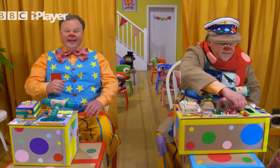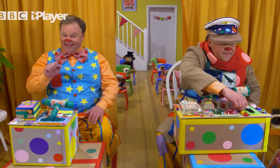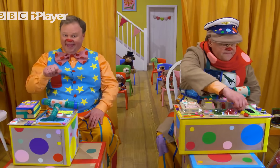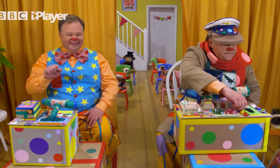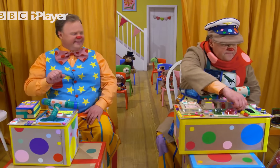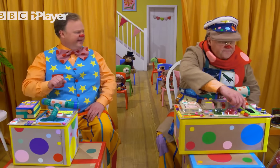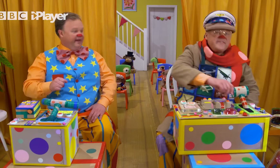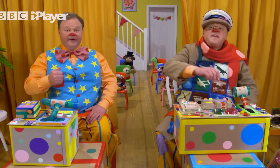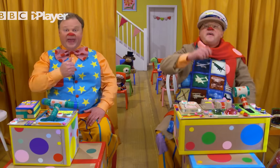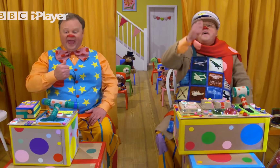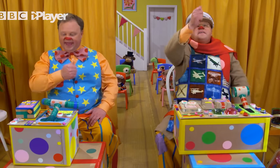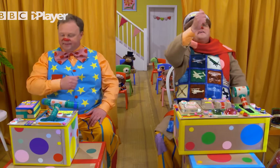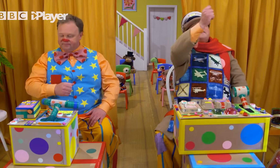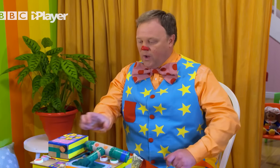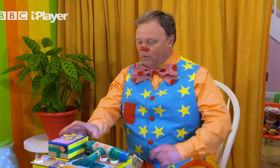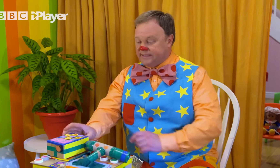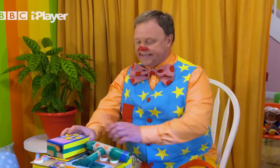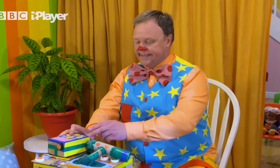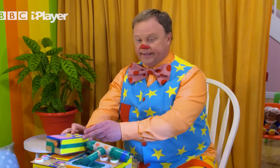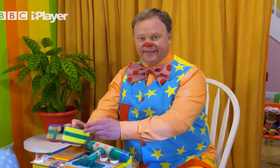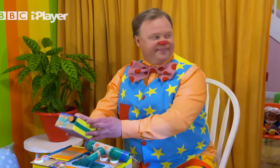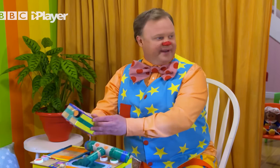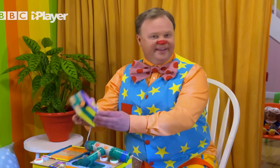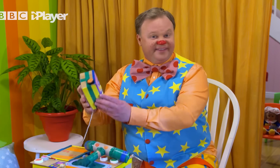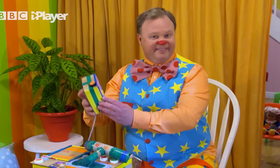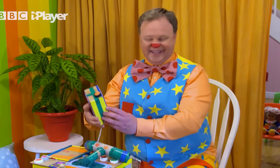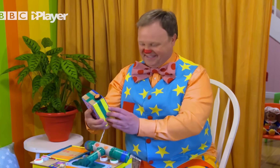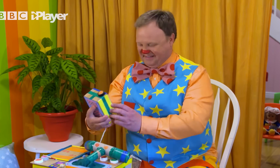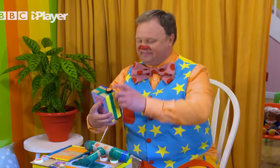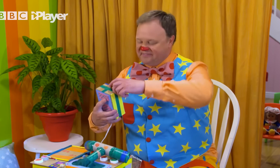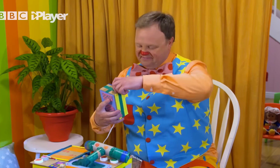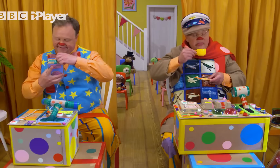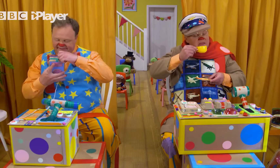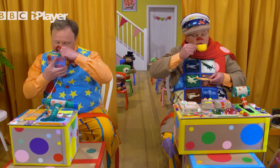yes okay this one